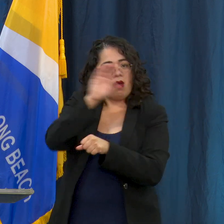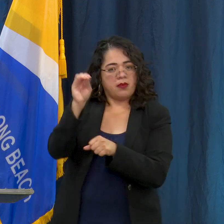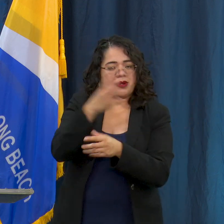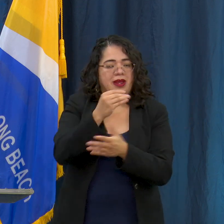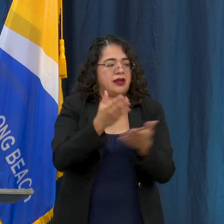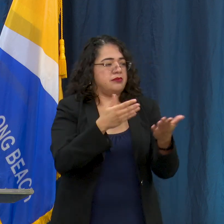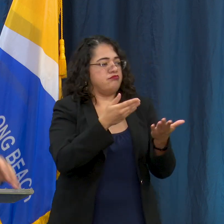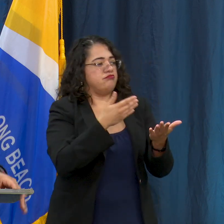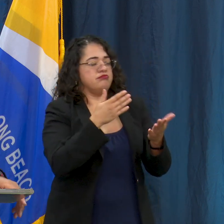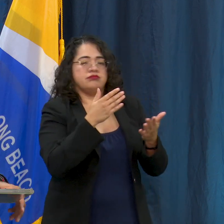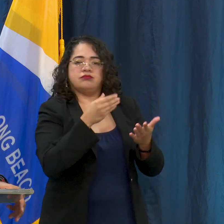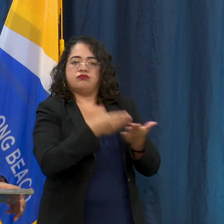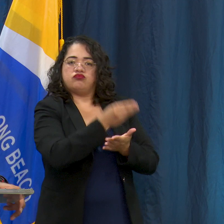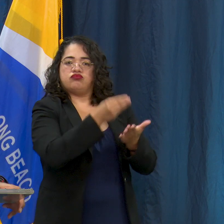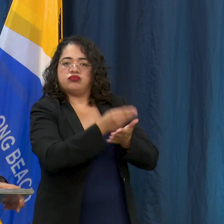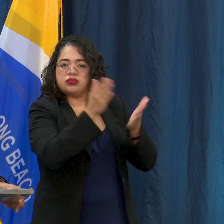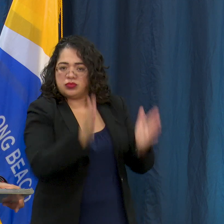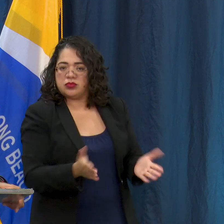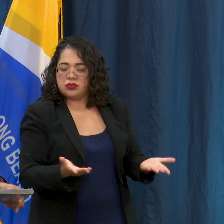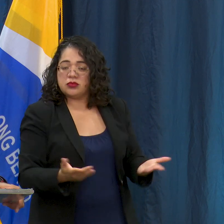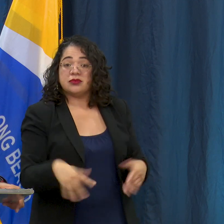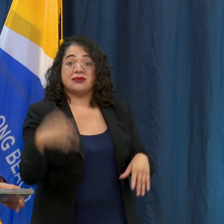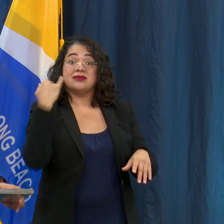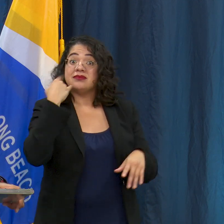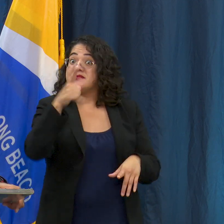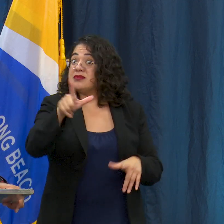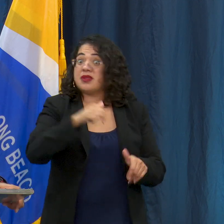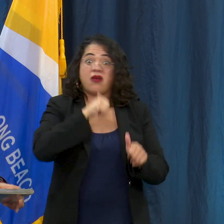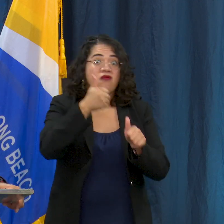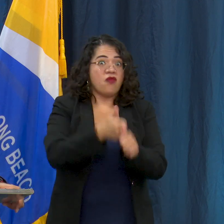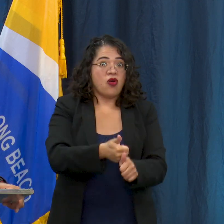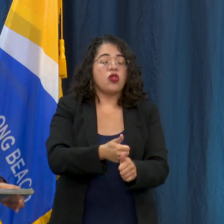believe there's a violation of the health order, you can call